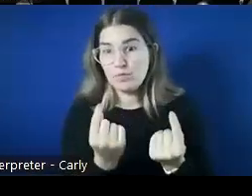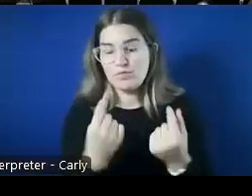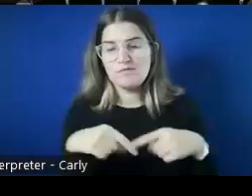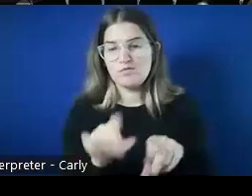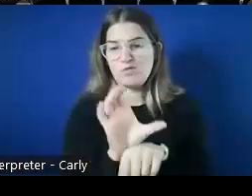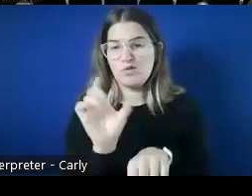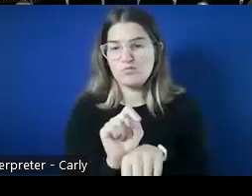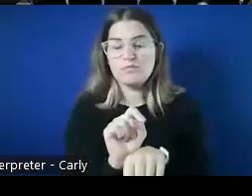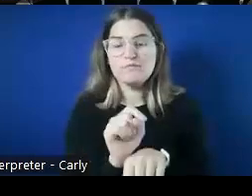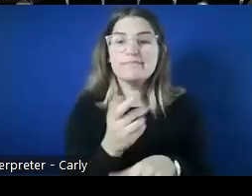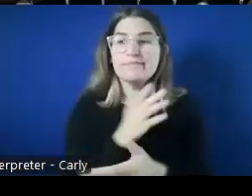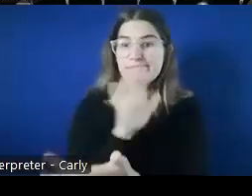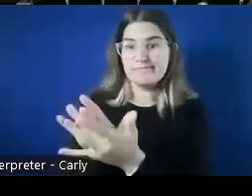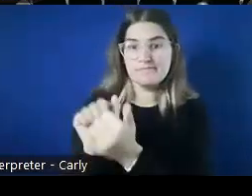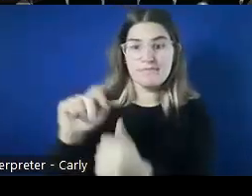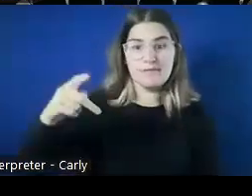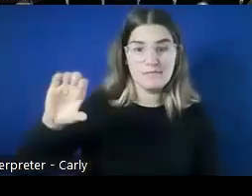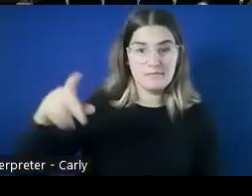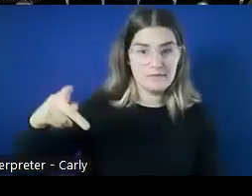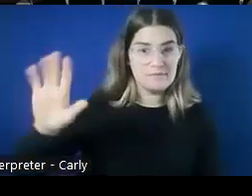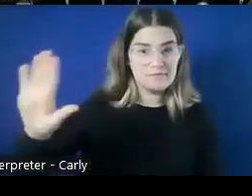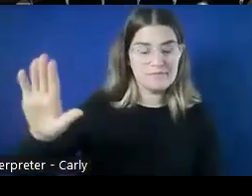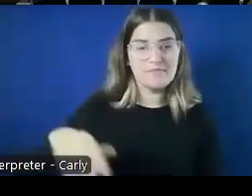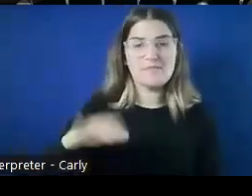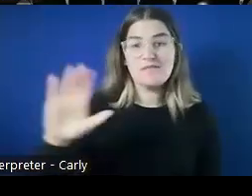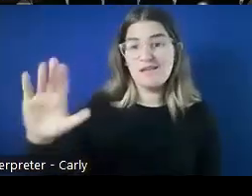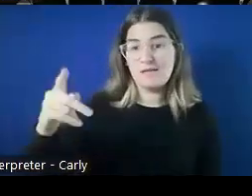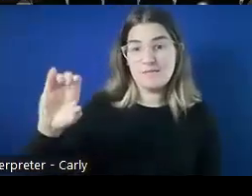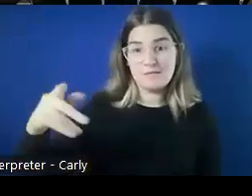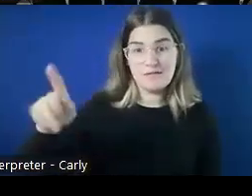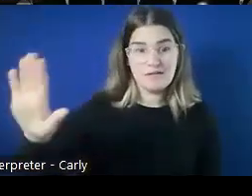with their primary care physician a lot of their primary care physicians with the support of our